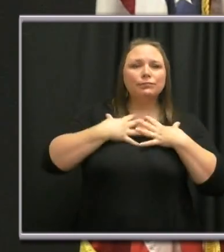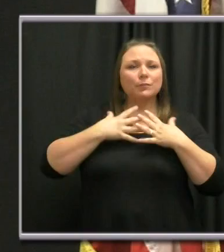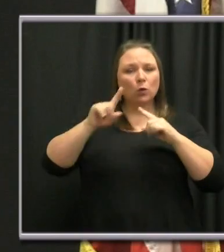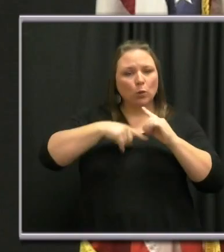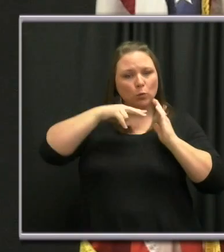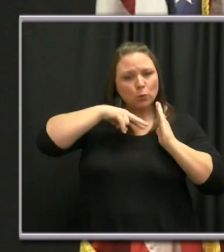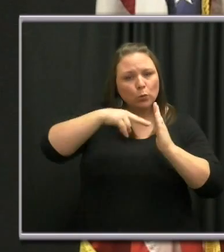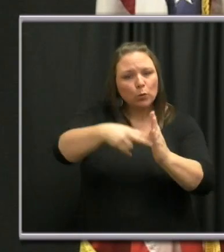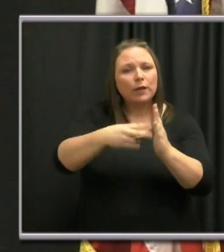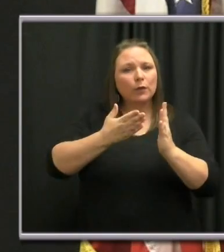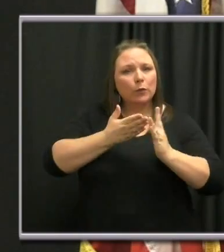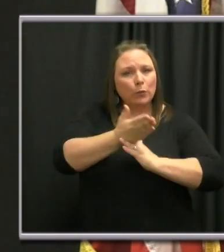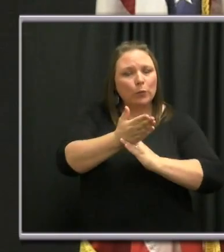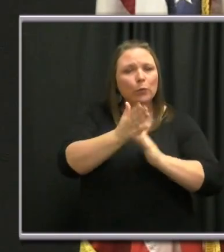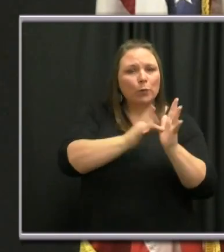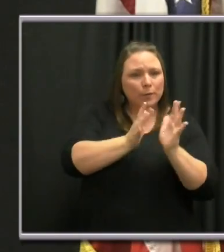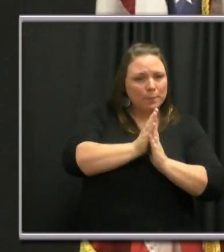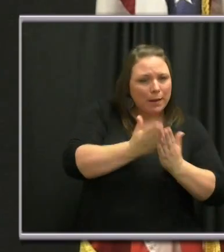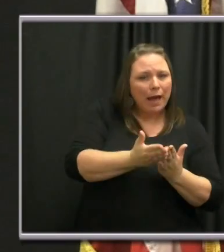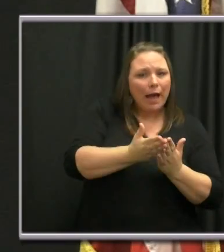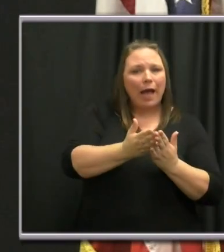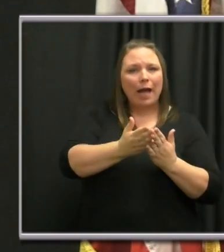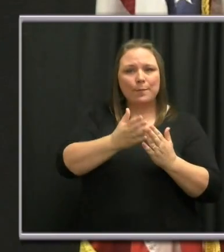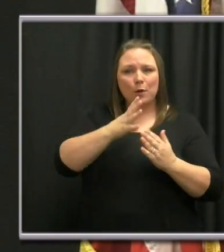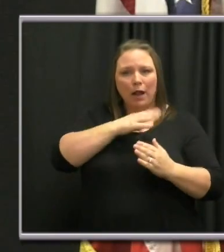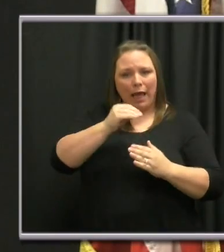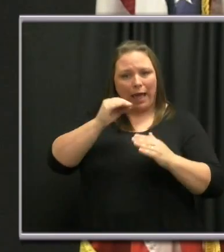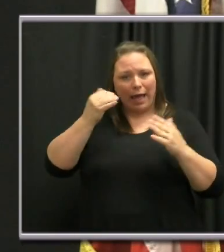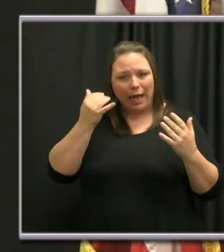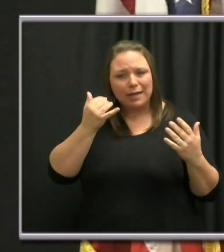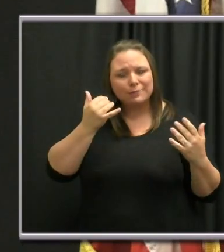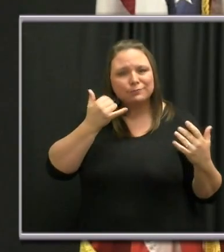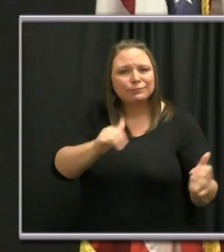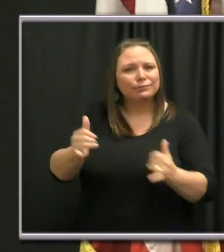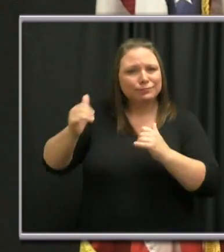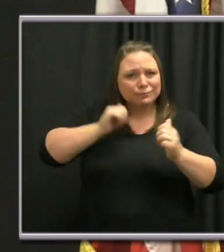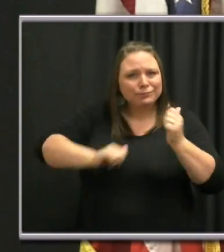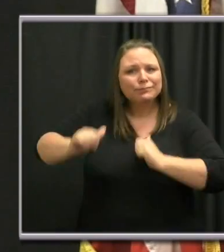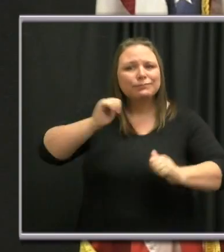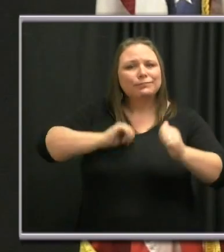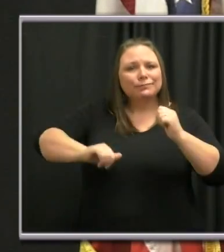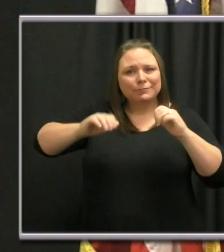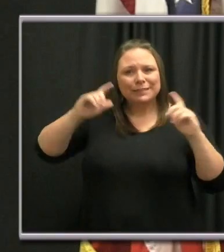SACRED MATERIALS OR ENGAGING IN